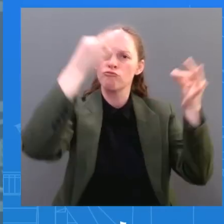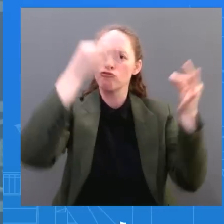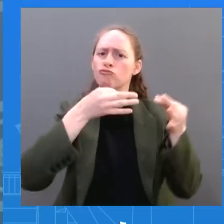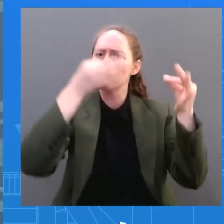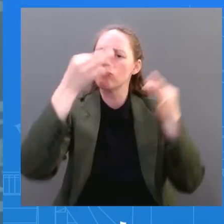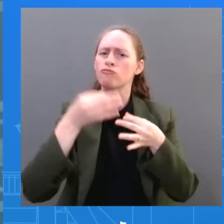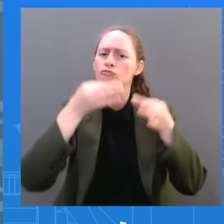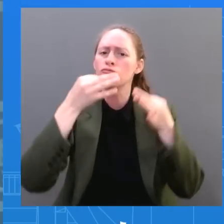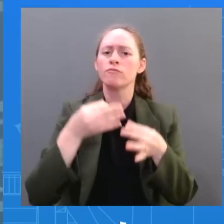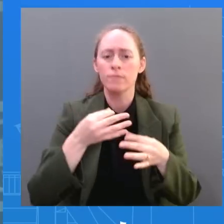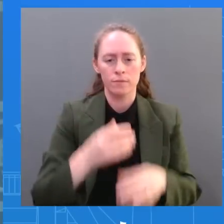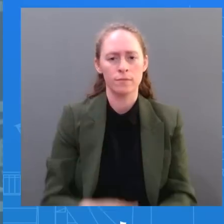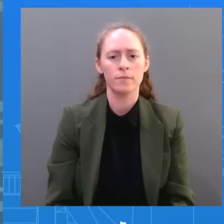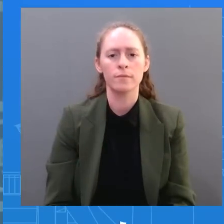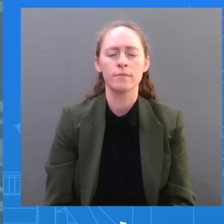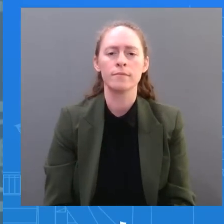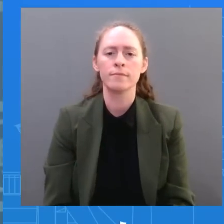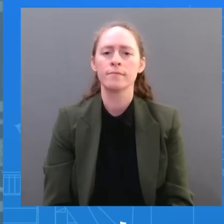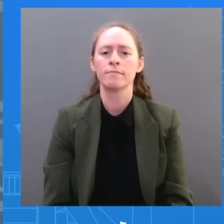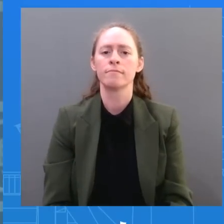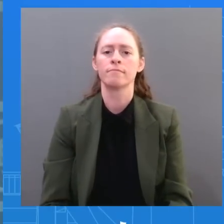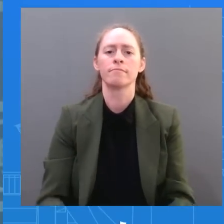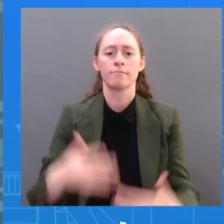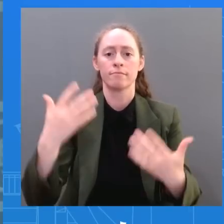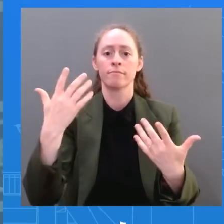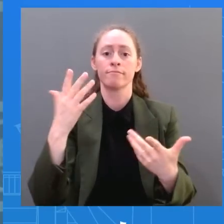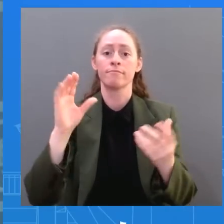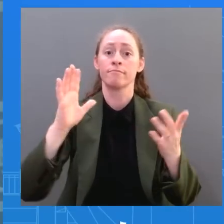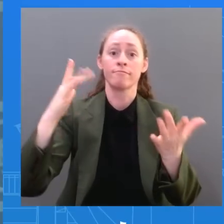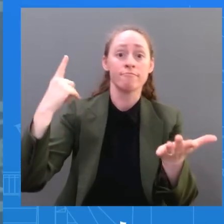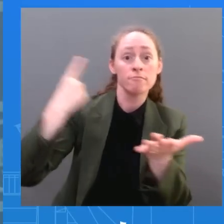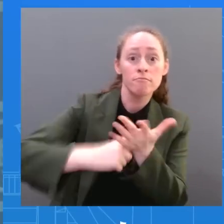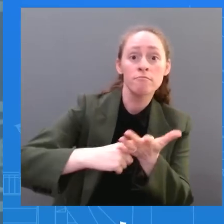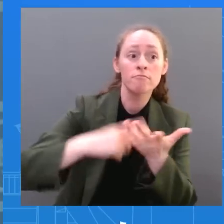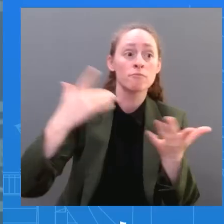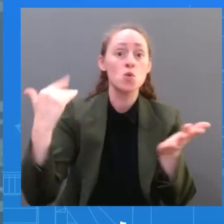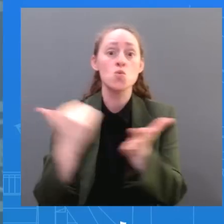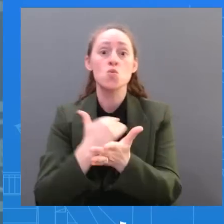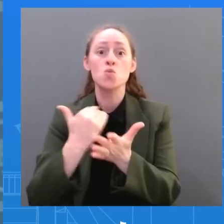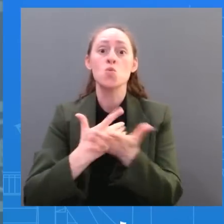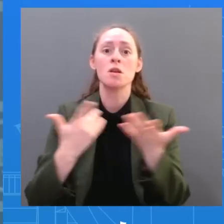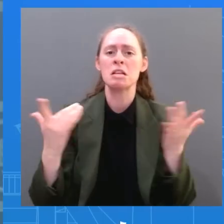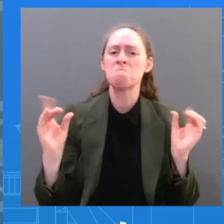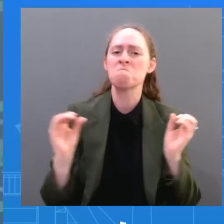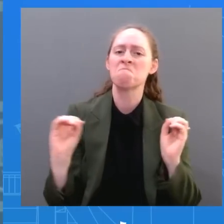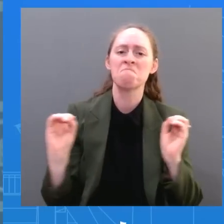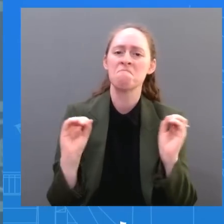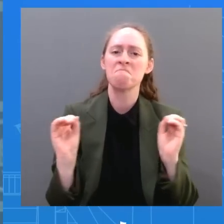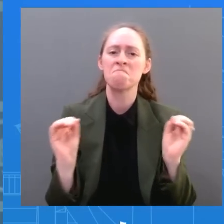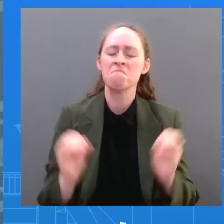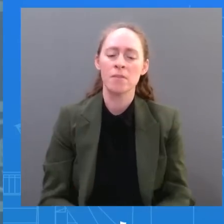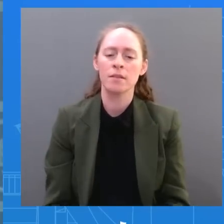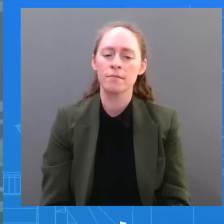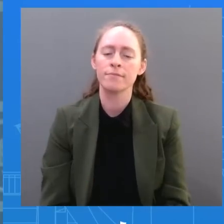executive action to speak to at this time. As you know, when -- when the decision came down almost two weeks ago,